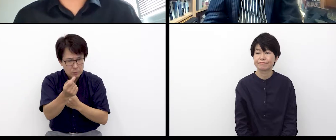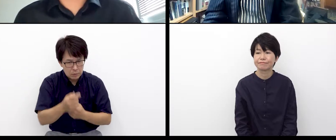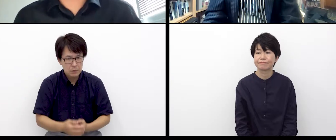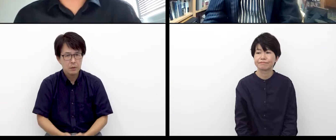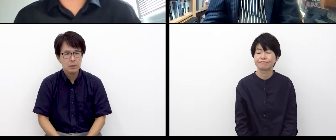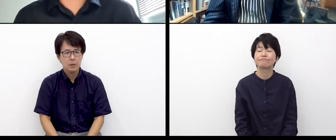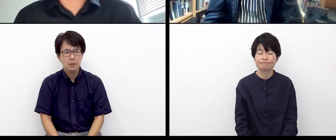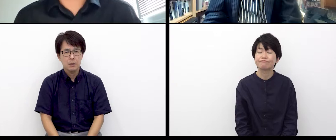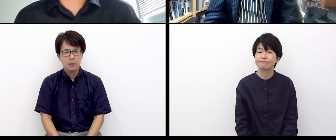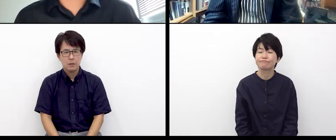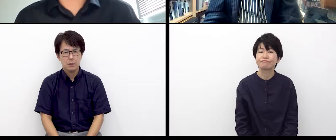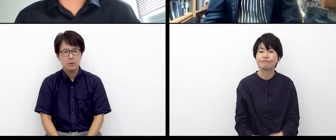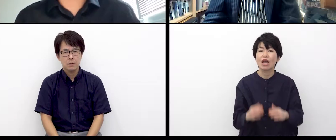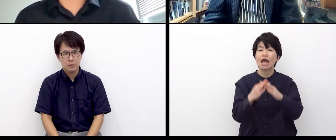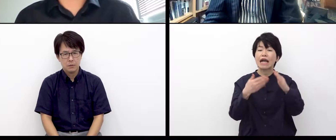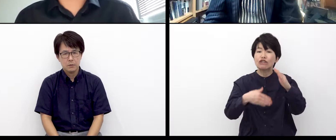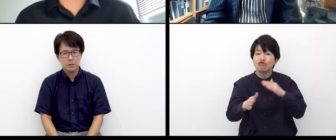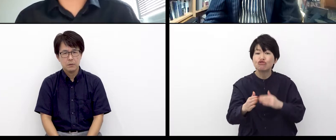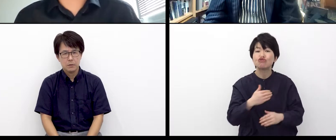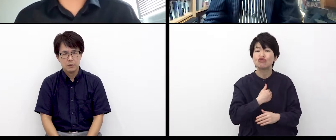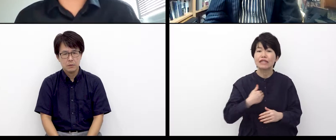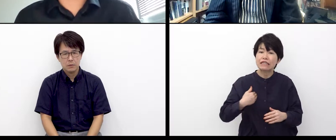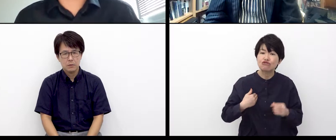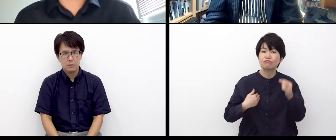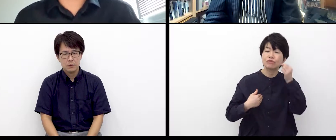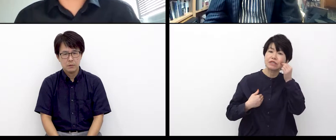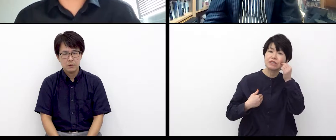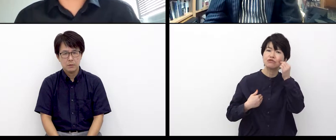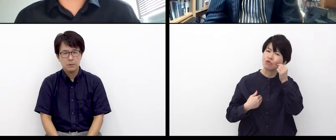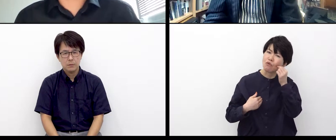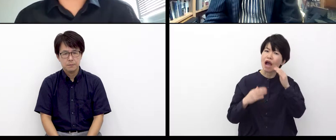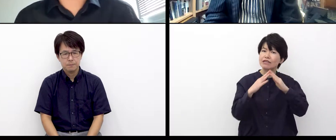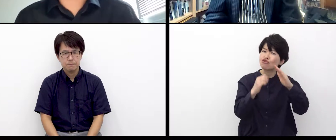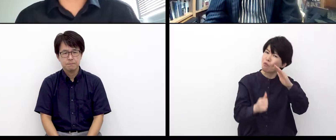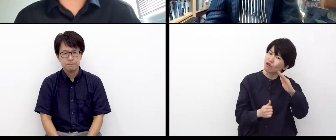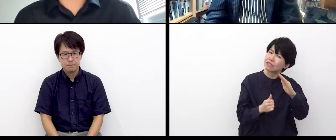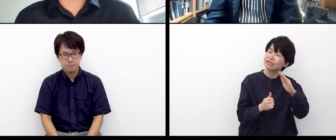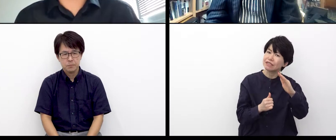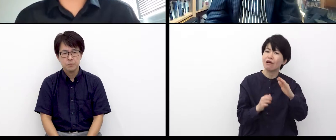It doesn’t matter whether they can go out or not in the definition of “hikikomori”.